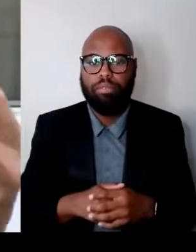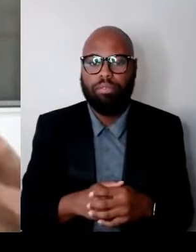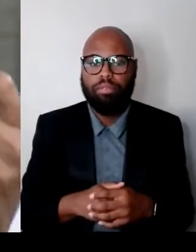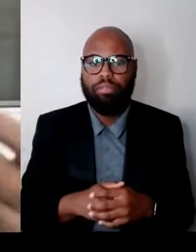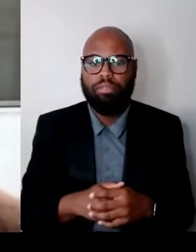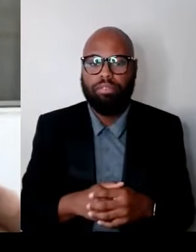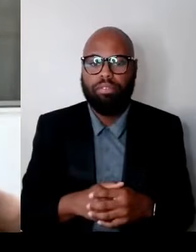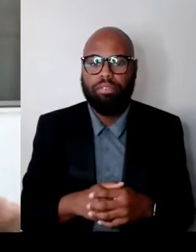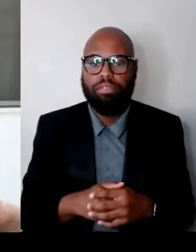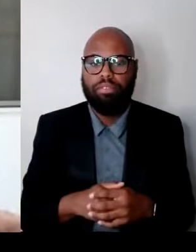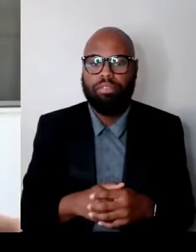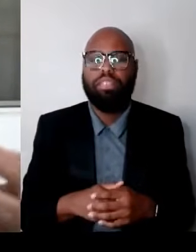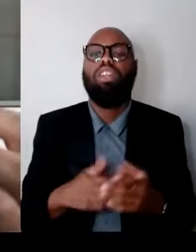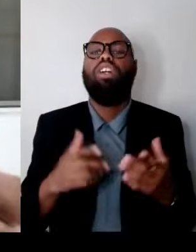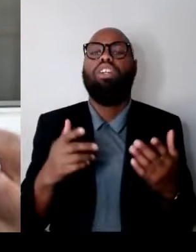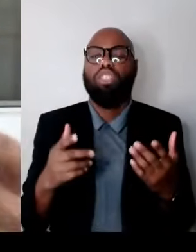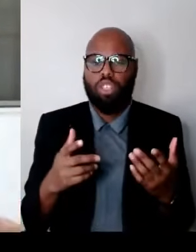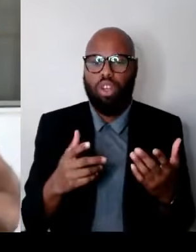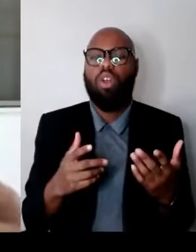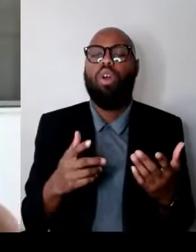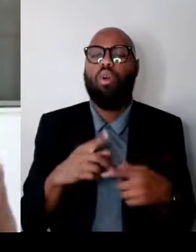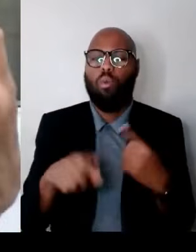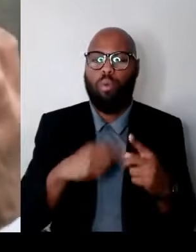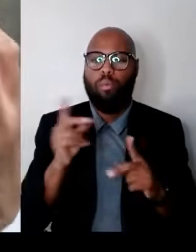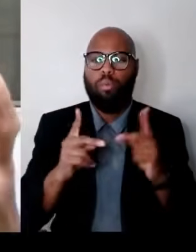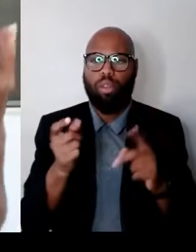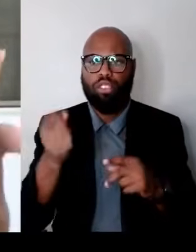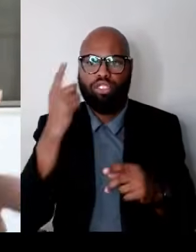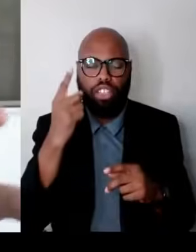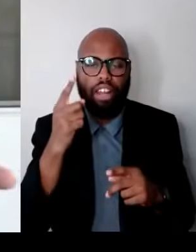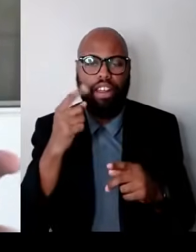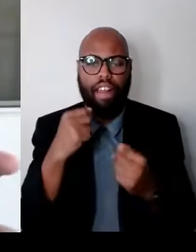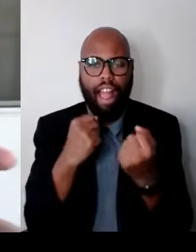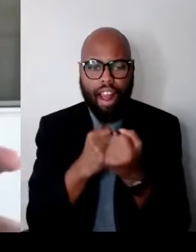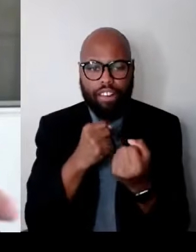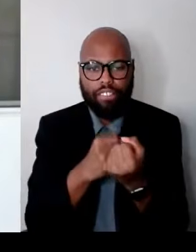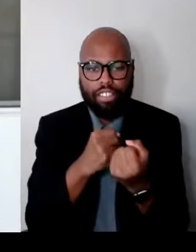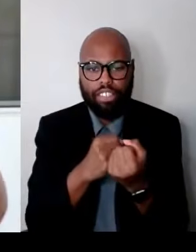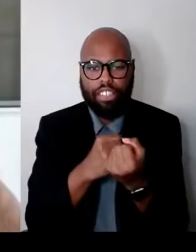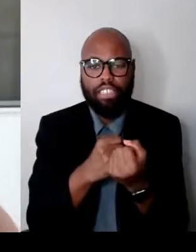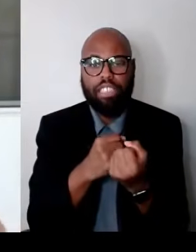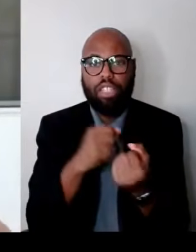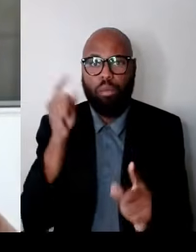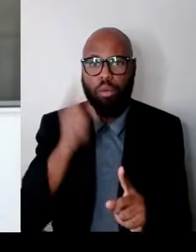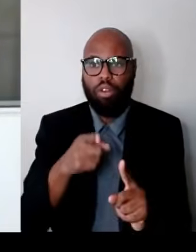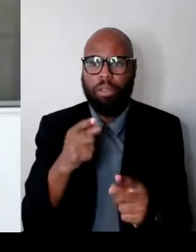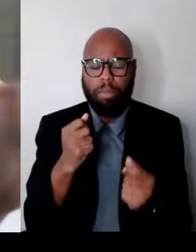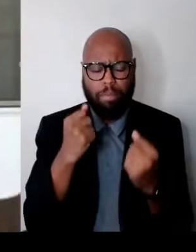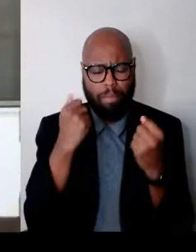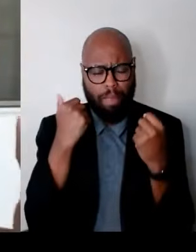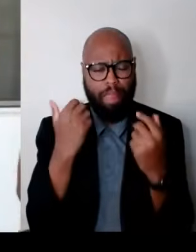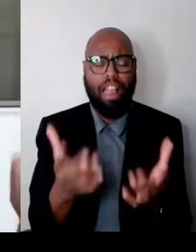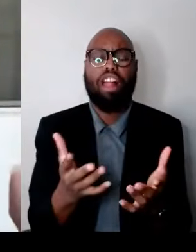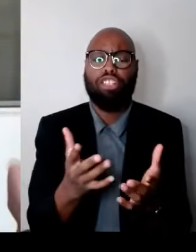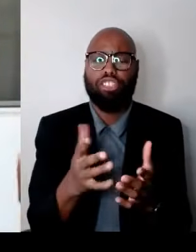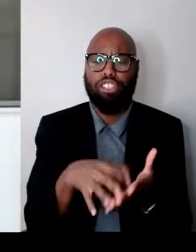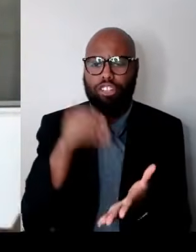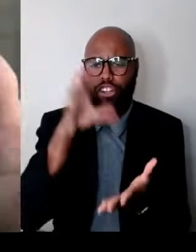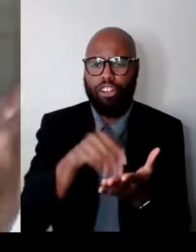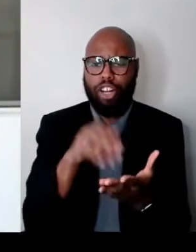understanding activism, it's knowing that you have so much to learn. I've been doing this work totally for nine years.